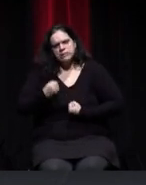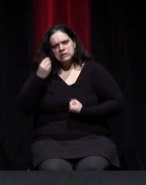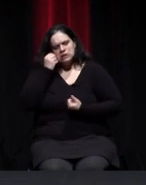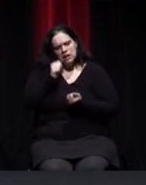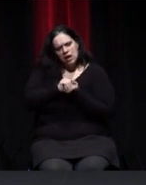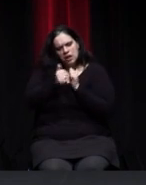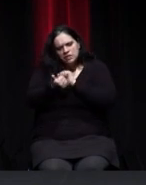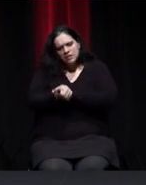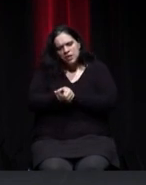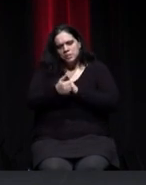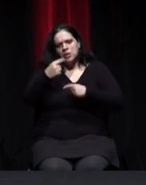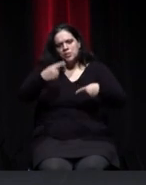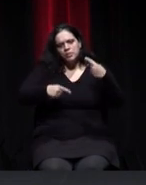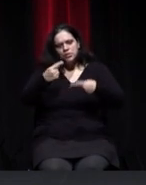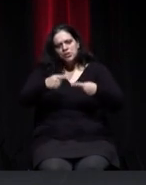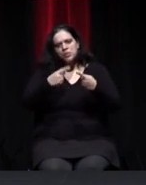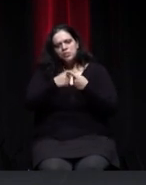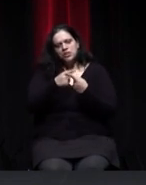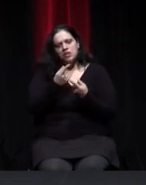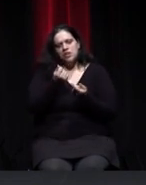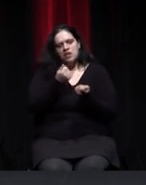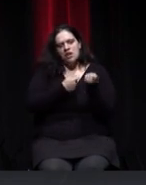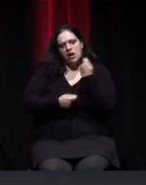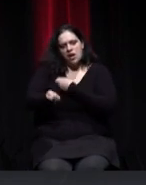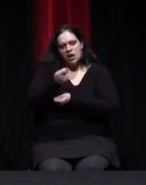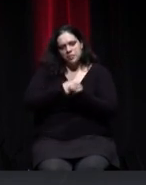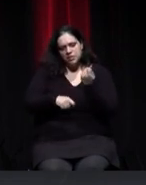suffered by capitalism from the 1960s.